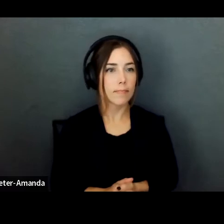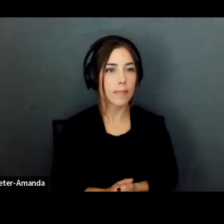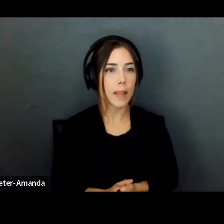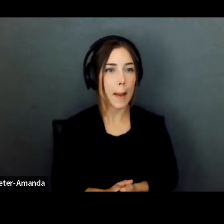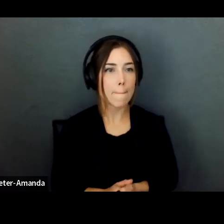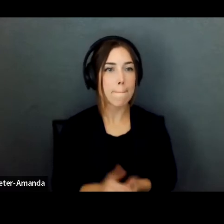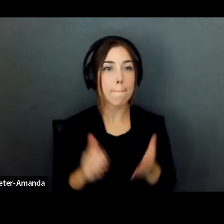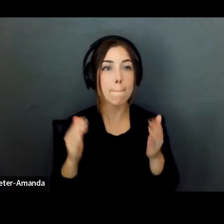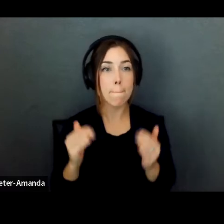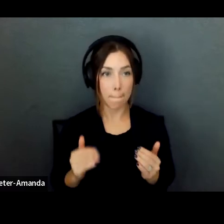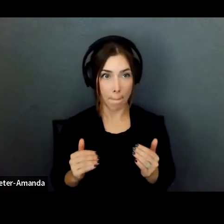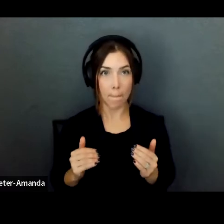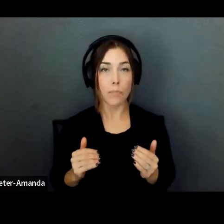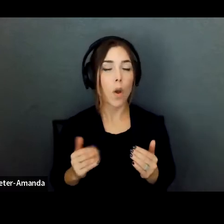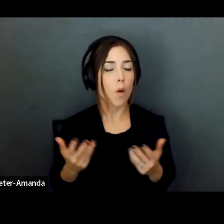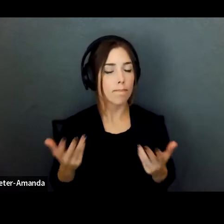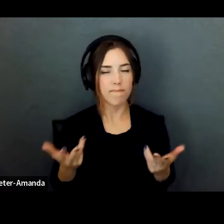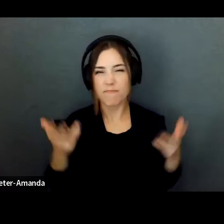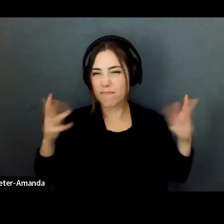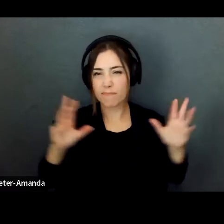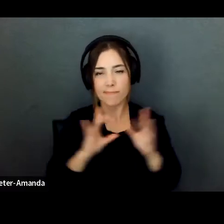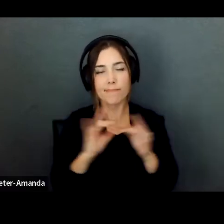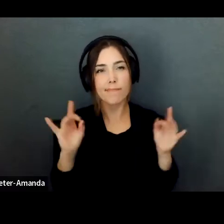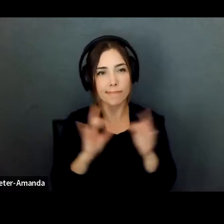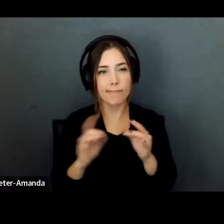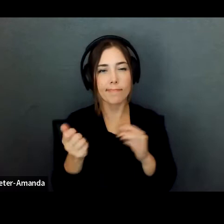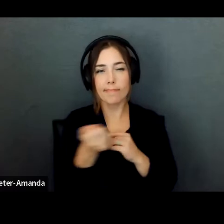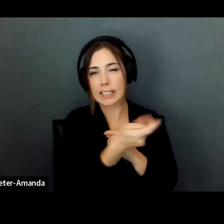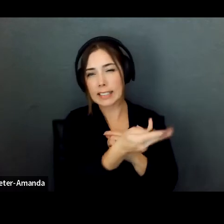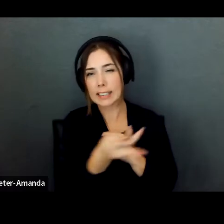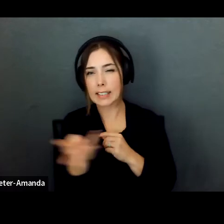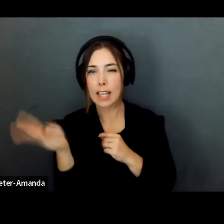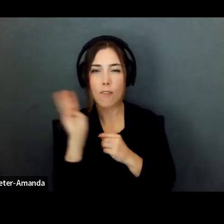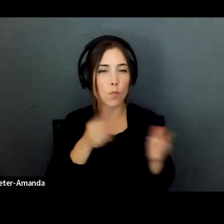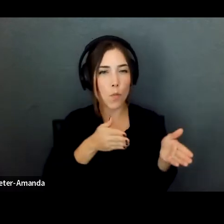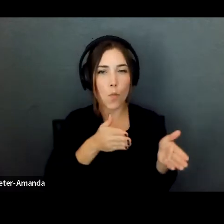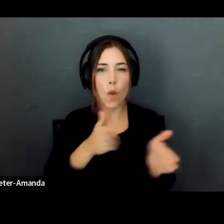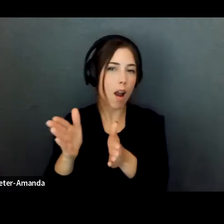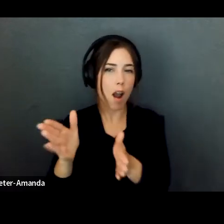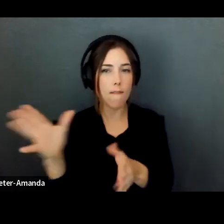So as I mentioned there are a myriad of ways that you can get involved.